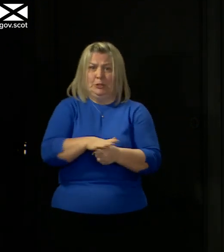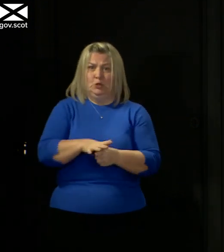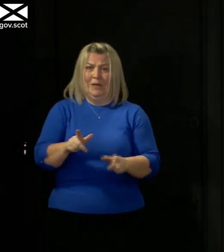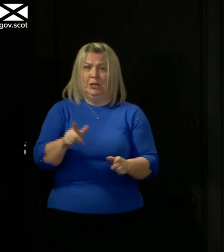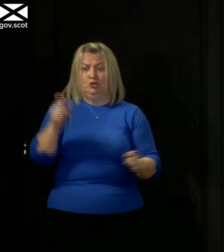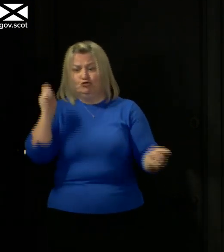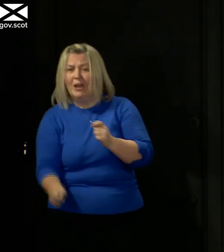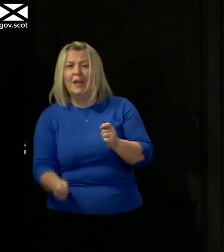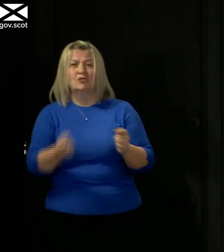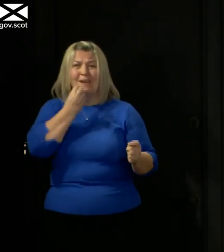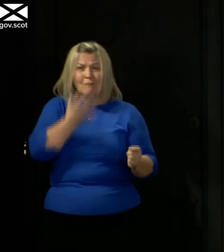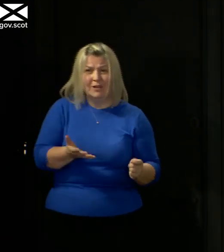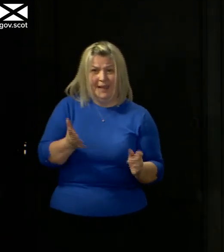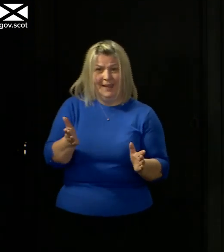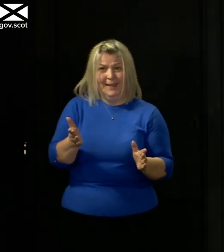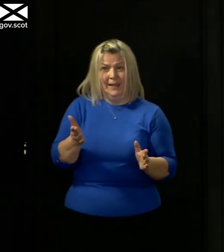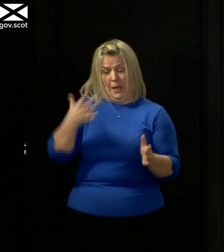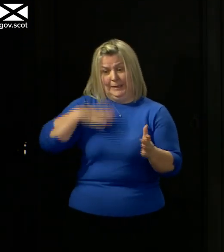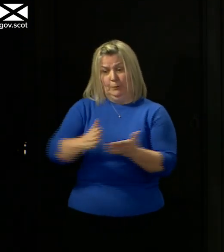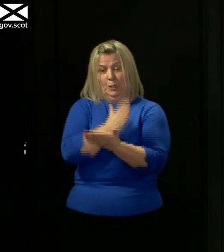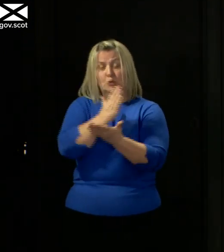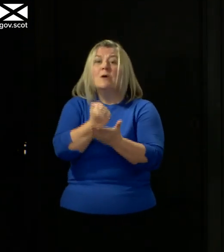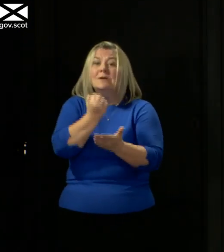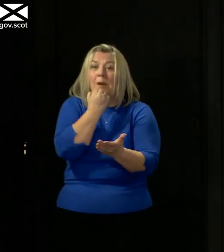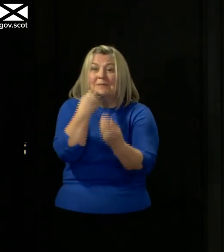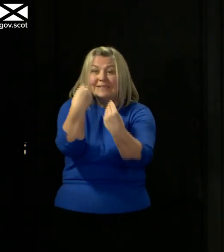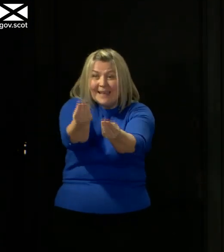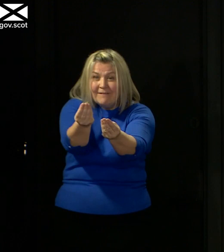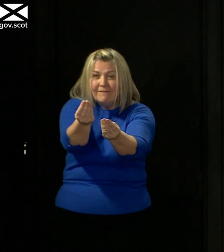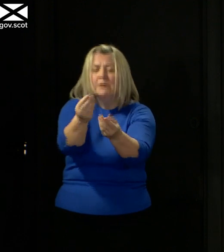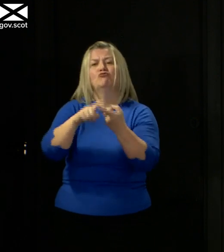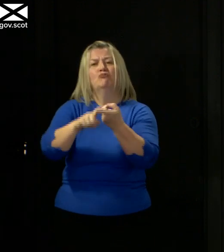that the data we are publishing is robust and reliable and so there's been